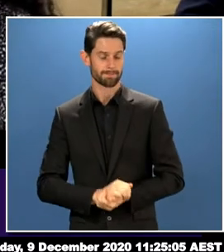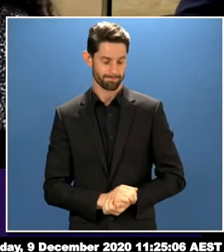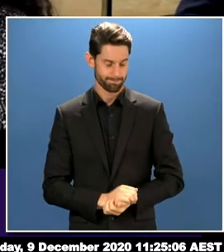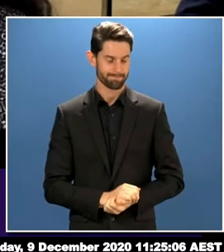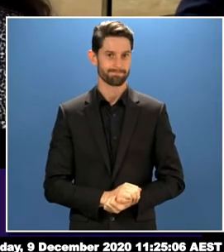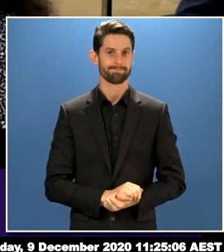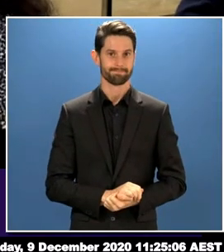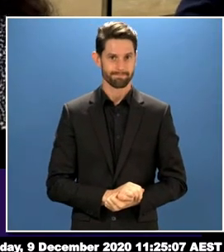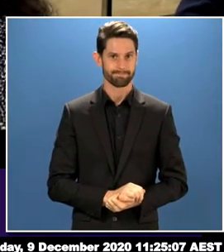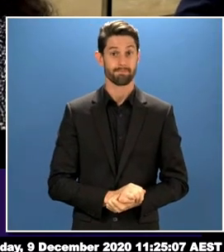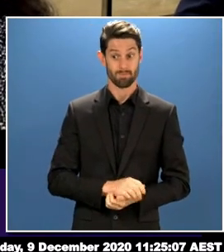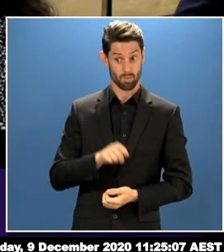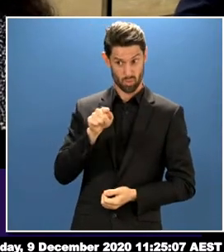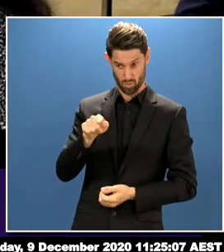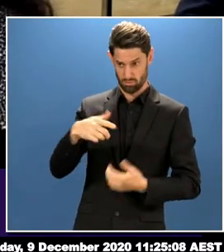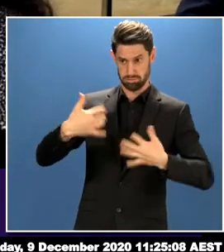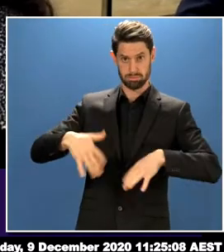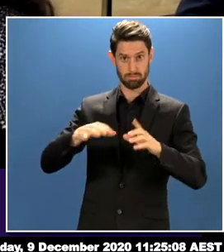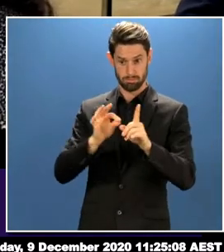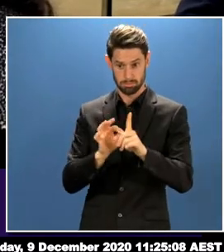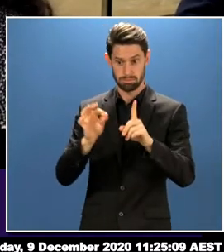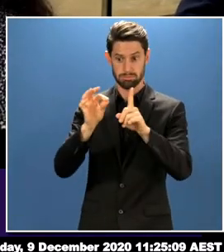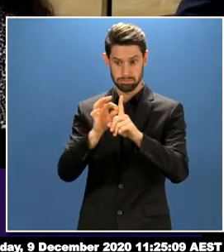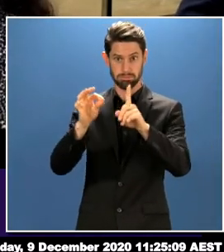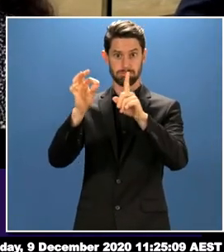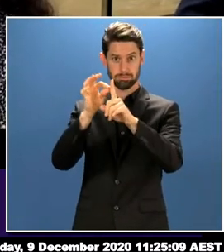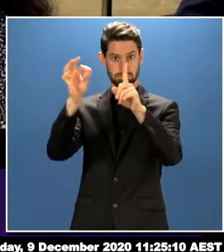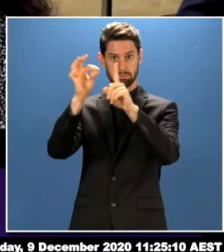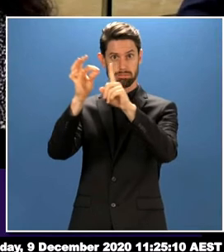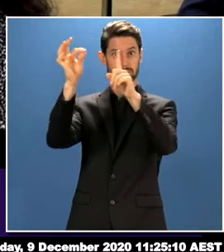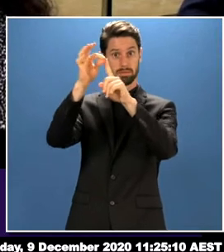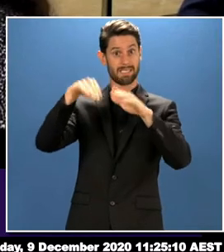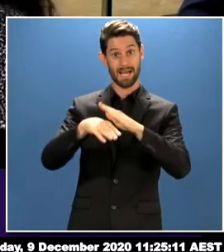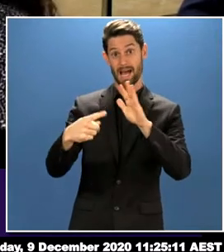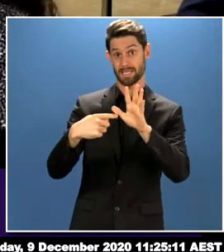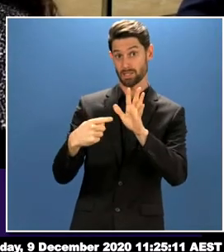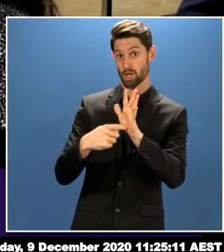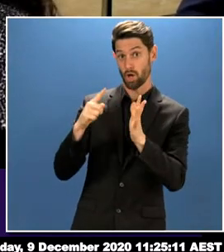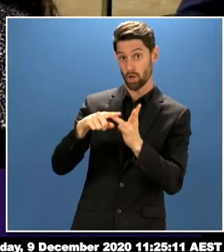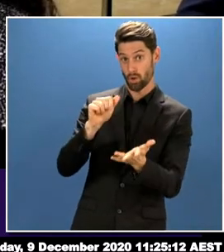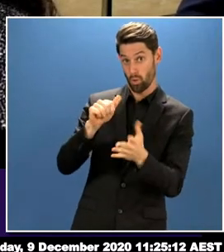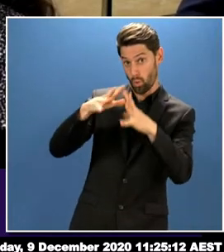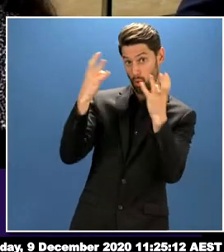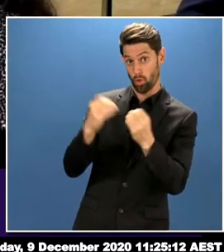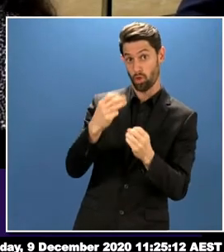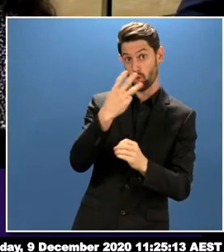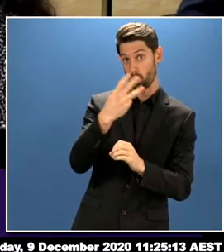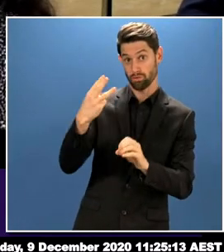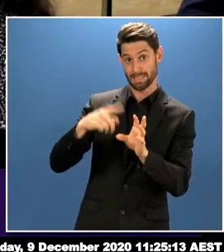You have successfully worked your way up through the ATO in the years that you've been there, haven't you?